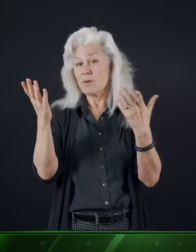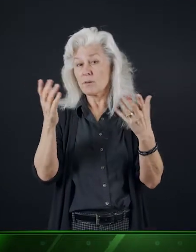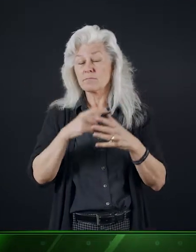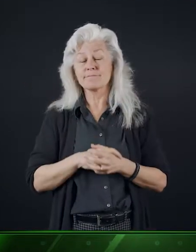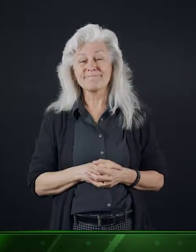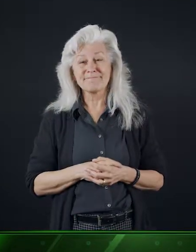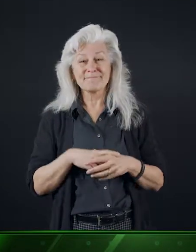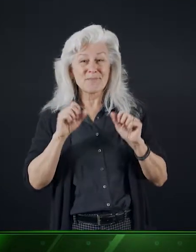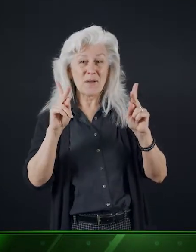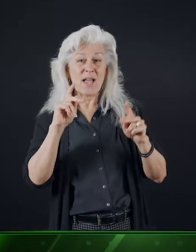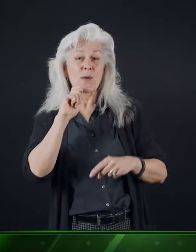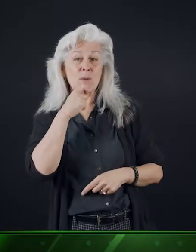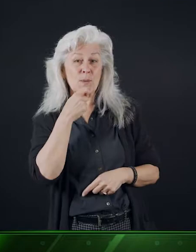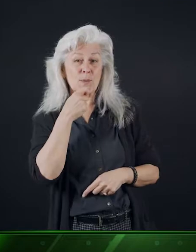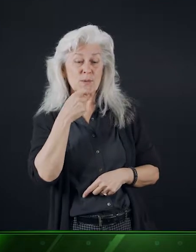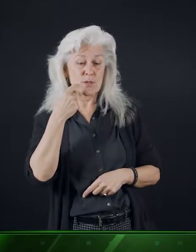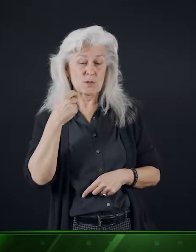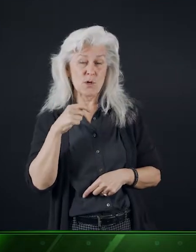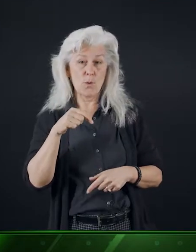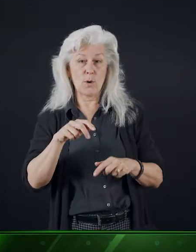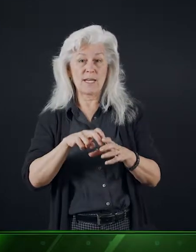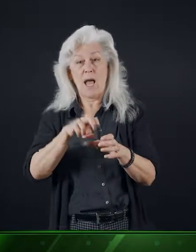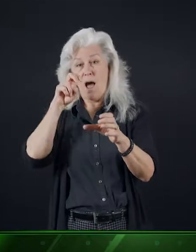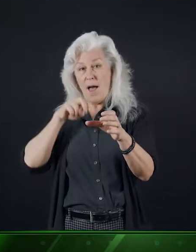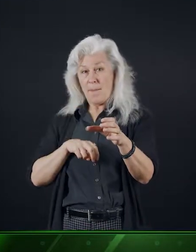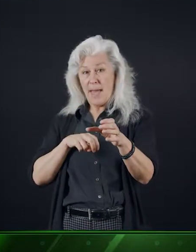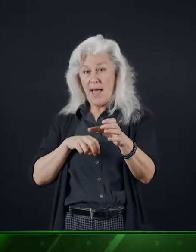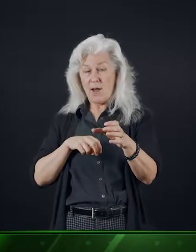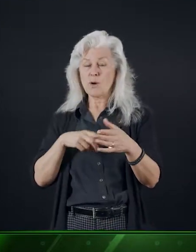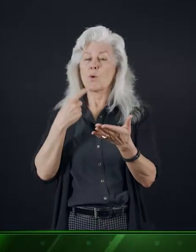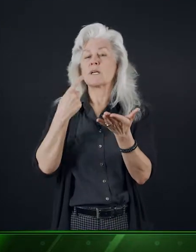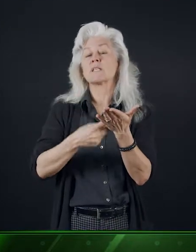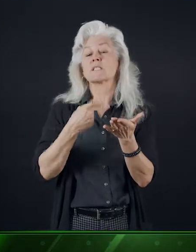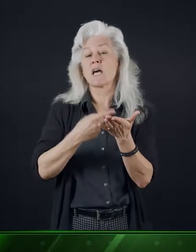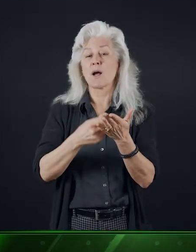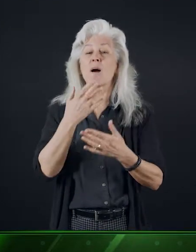All right, cool, we're going to hop back out of here and talk about color filters,